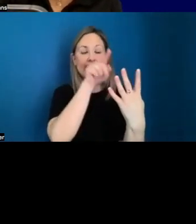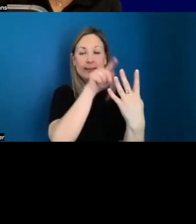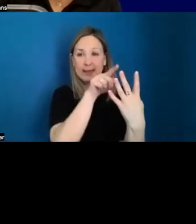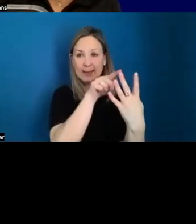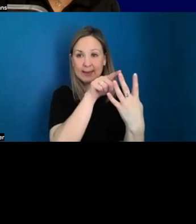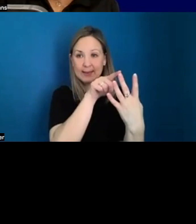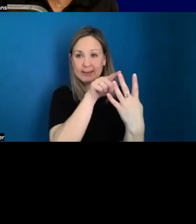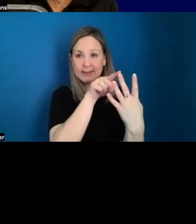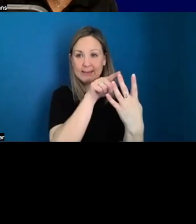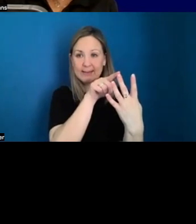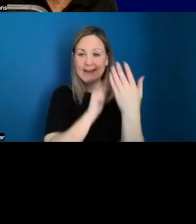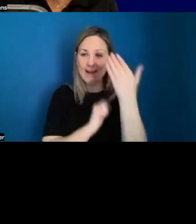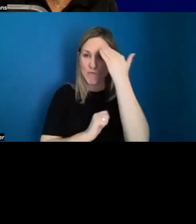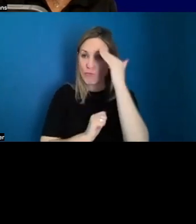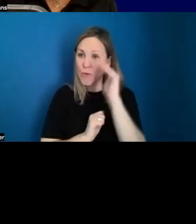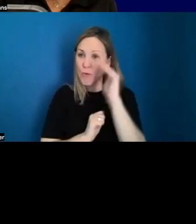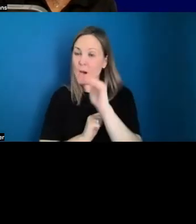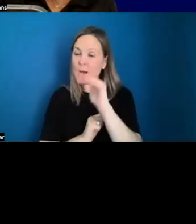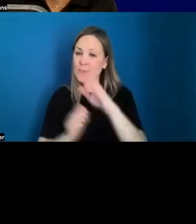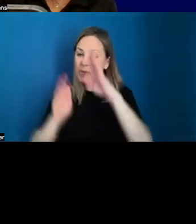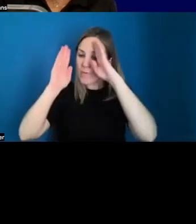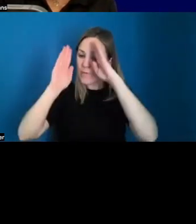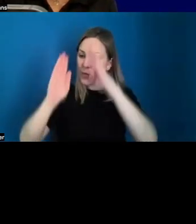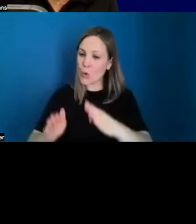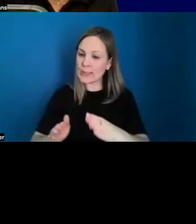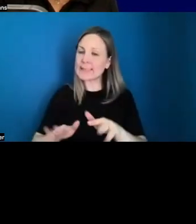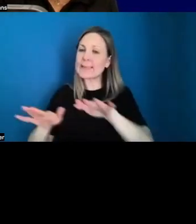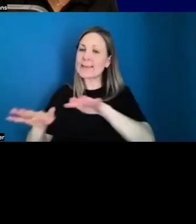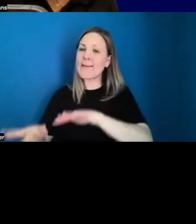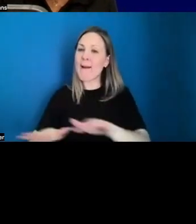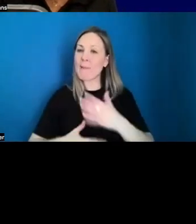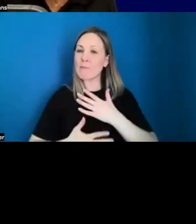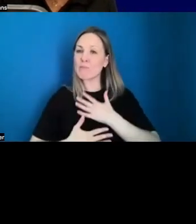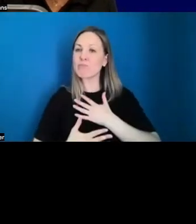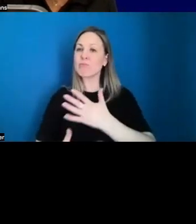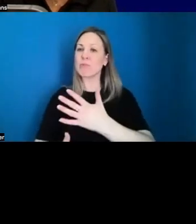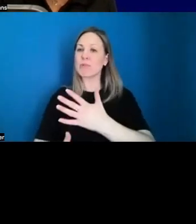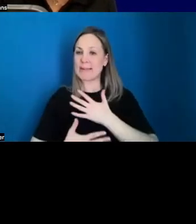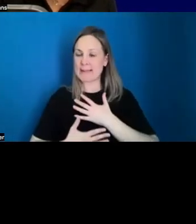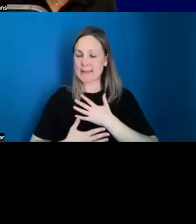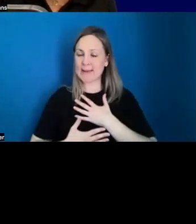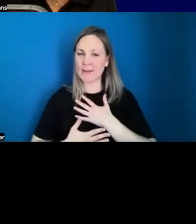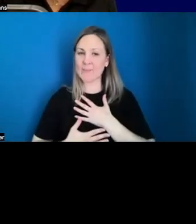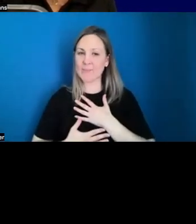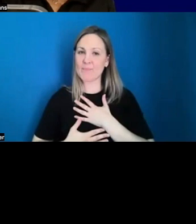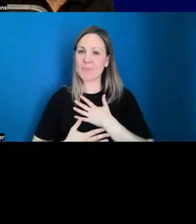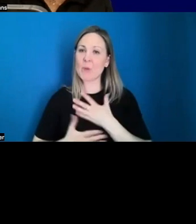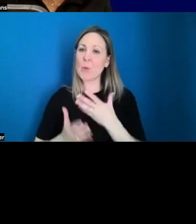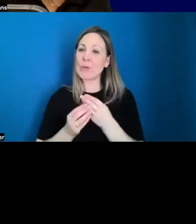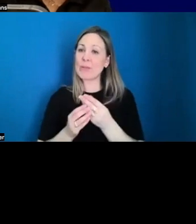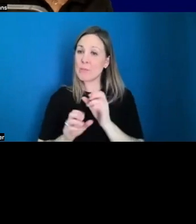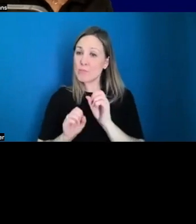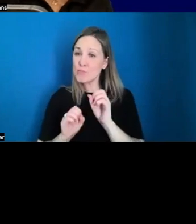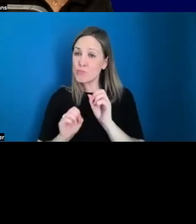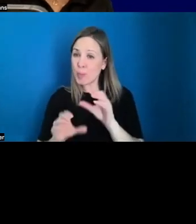remind them to focus on calm and breathing. With prompting and when their state was not at maximal